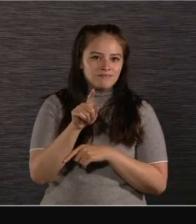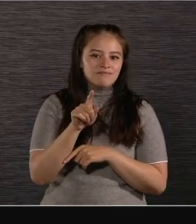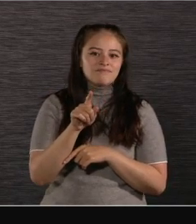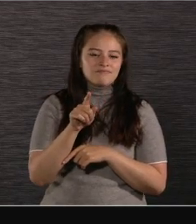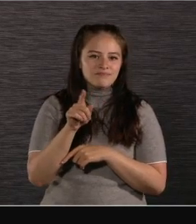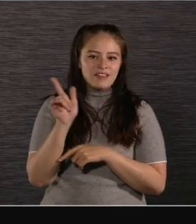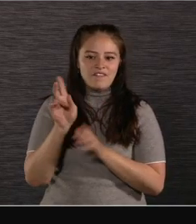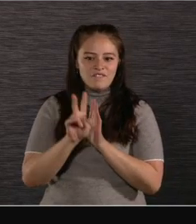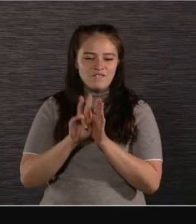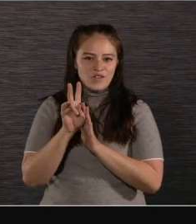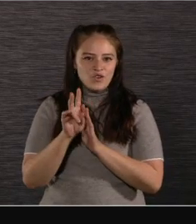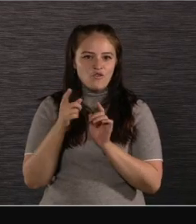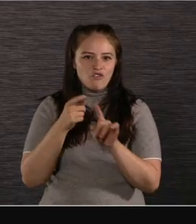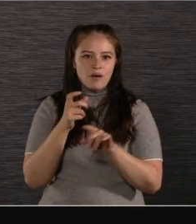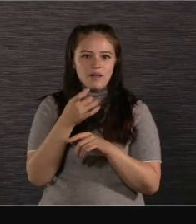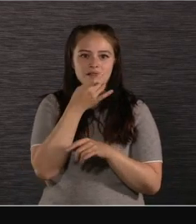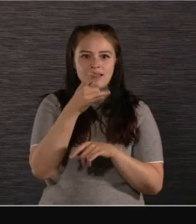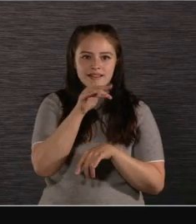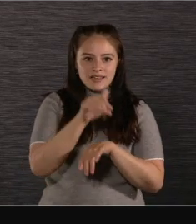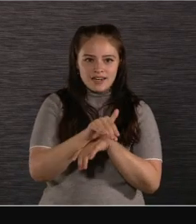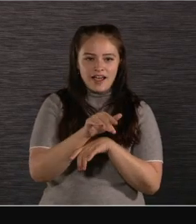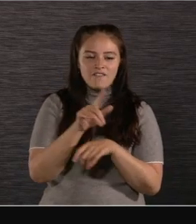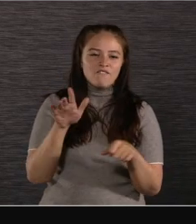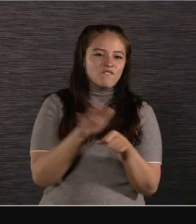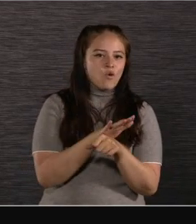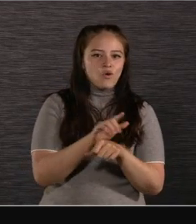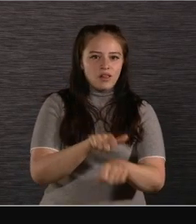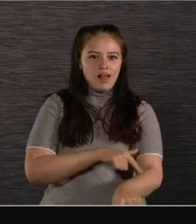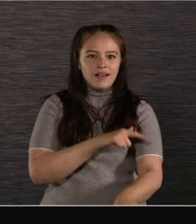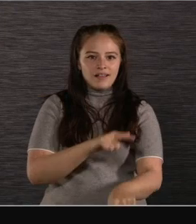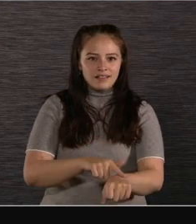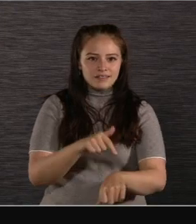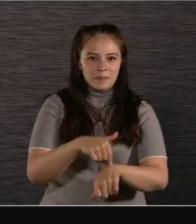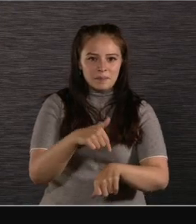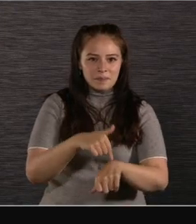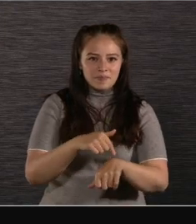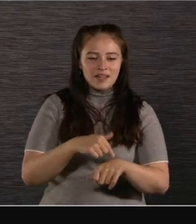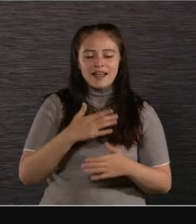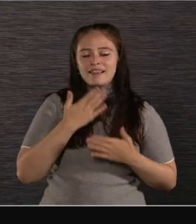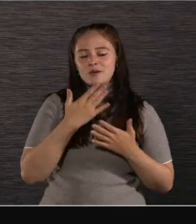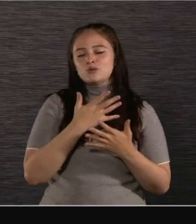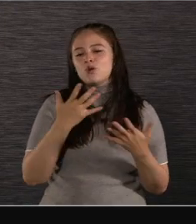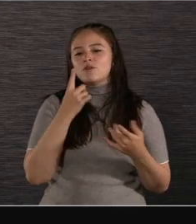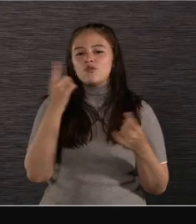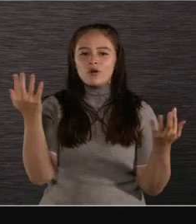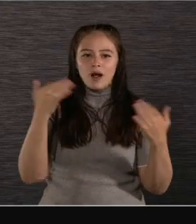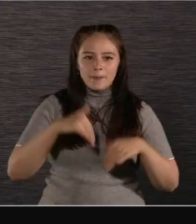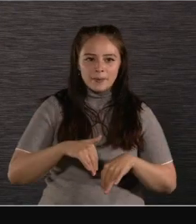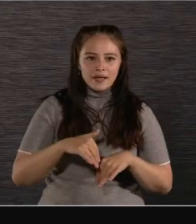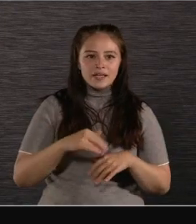and some other videos in their full length. And I really thank you guys for being here and enjoy the rest of your time.